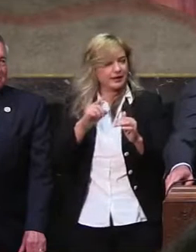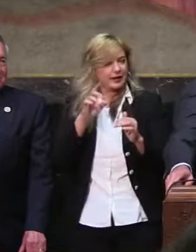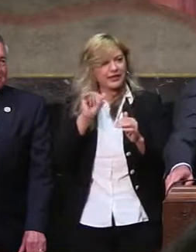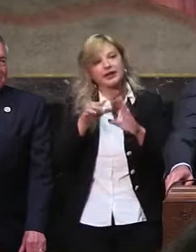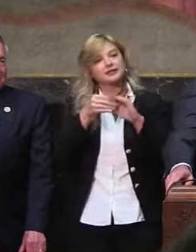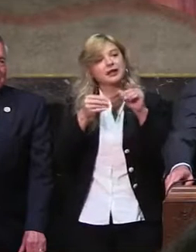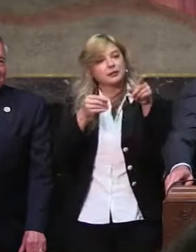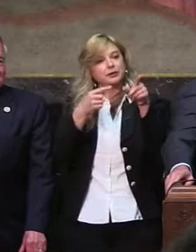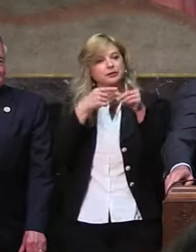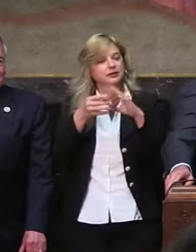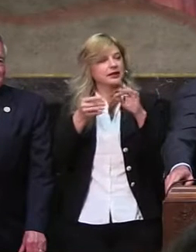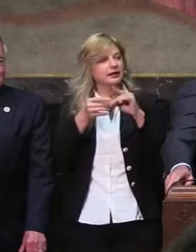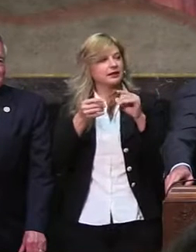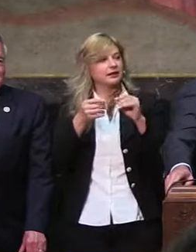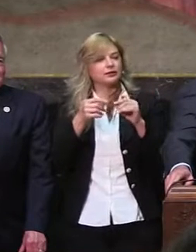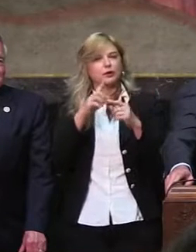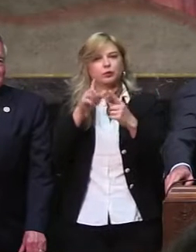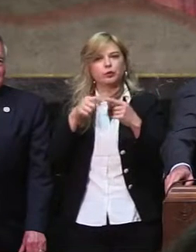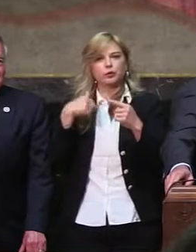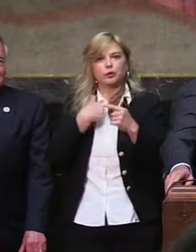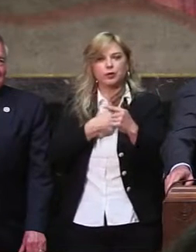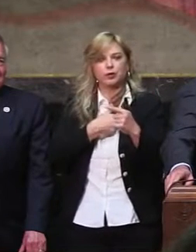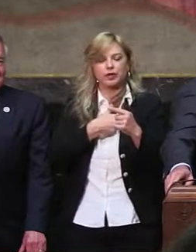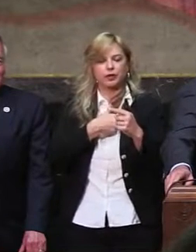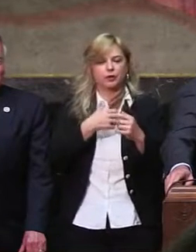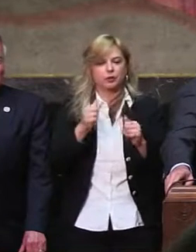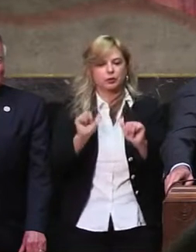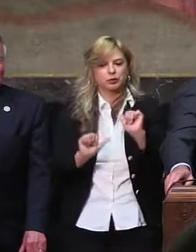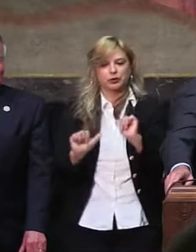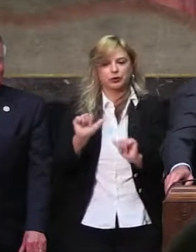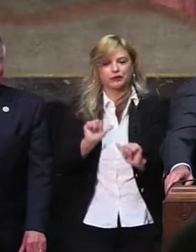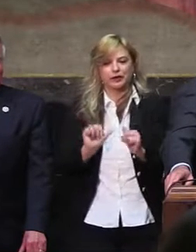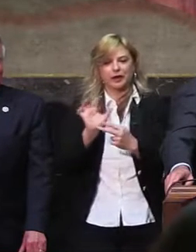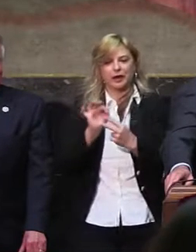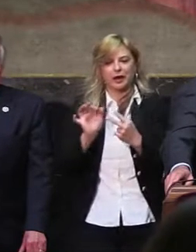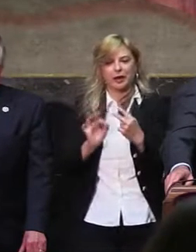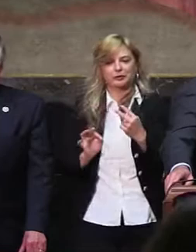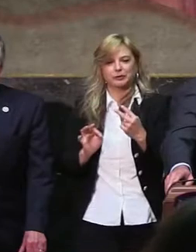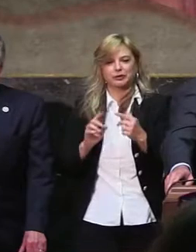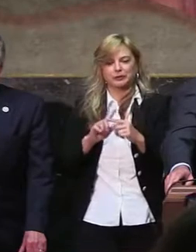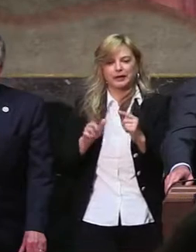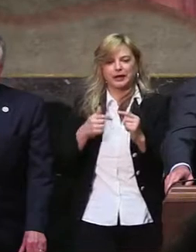That statement was made when we were reserving all options I believe the